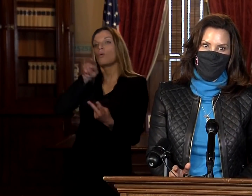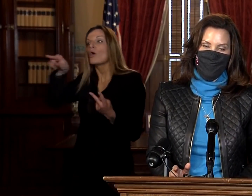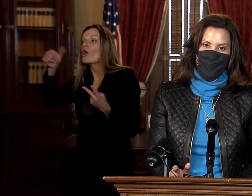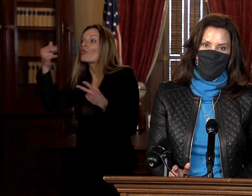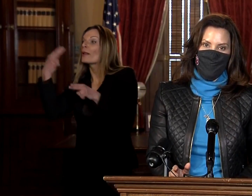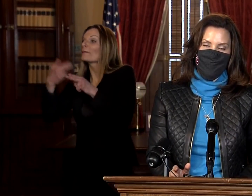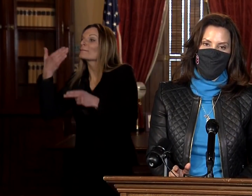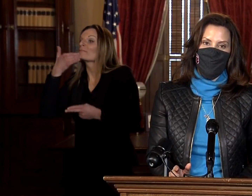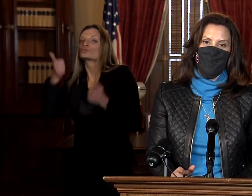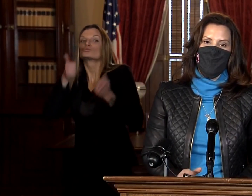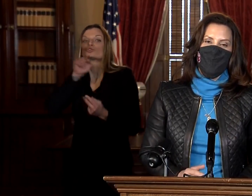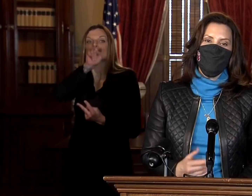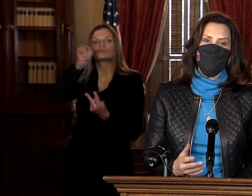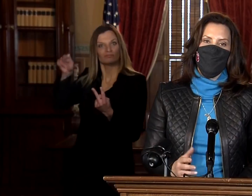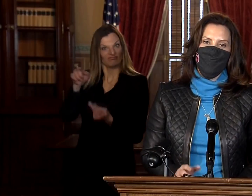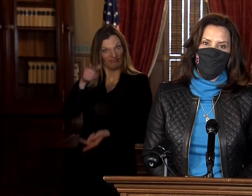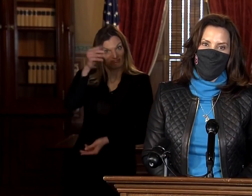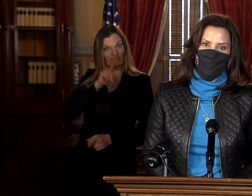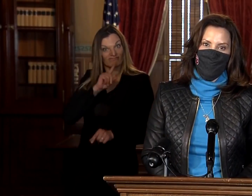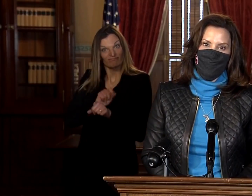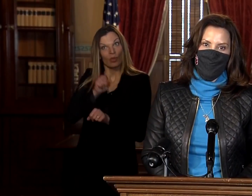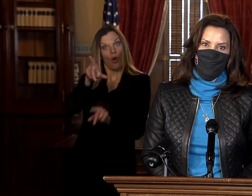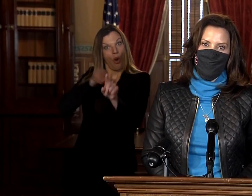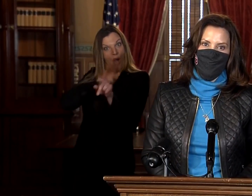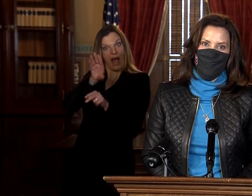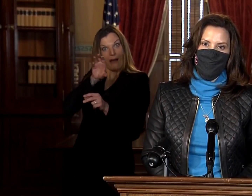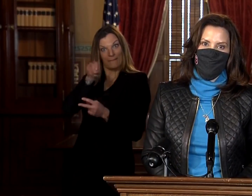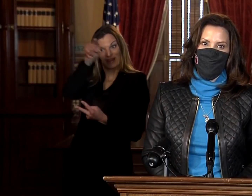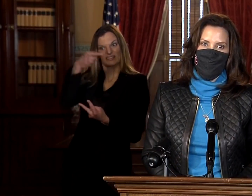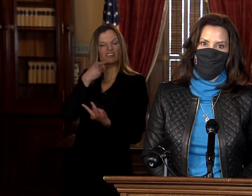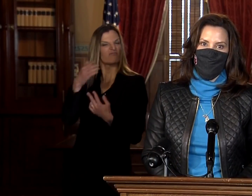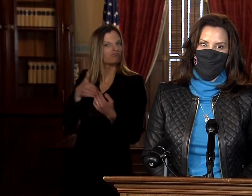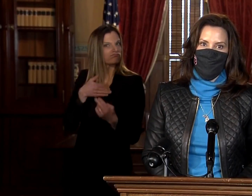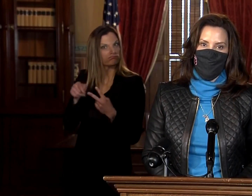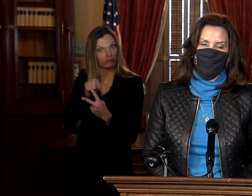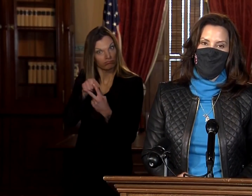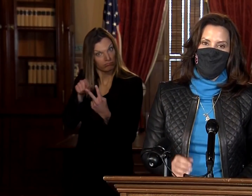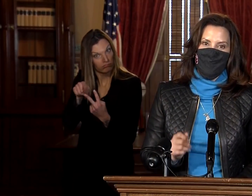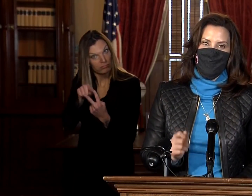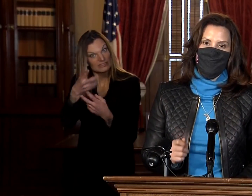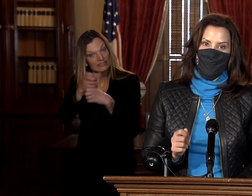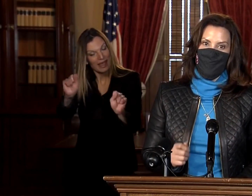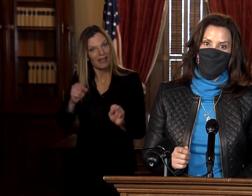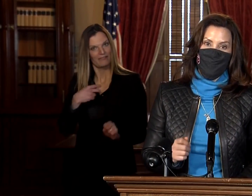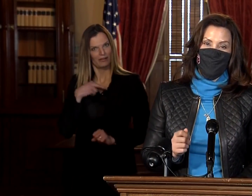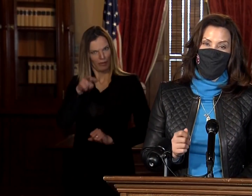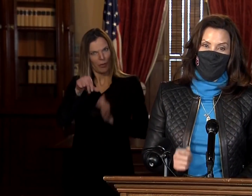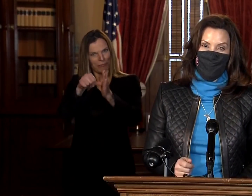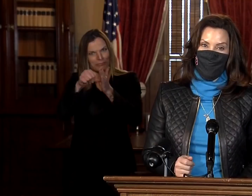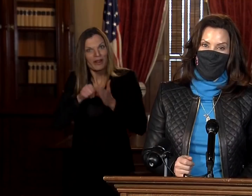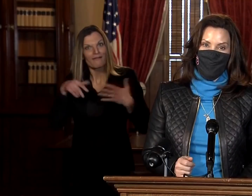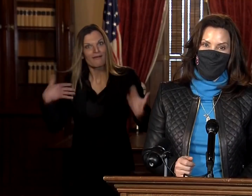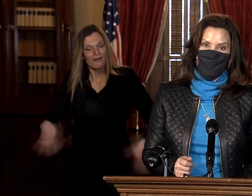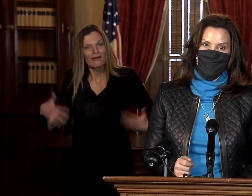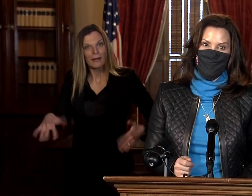to take a Pfizer Vaccine or a Moderna valve, whatever is Moderna valve, whatever is available, do it because of the available, do it because of the high efficacy and safety of both high efficacy and safety of both Vaccines. Vaccines. I just wanted to reiterate that I just wanted to reiterate that because I think it’s important